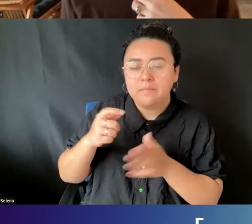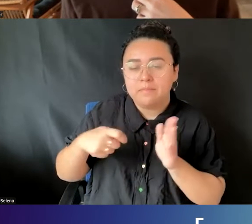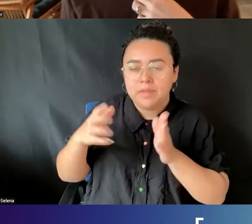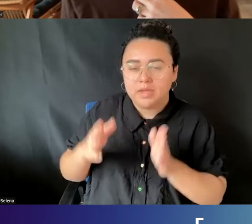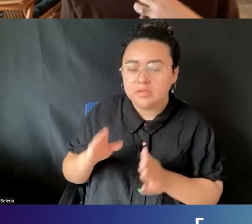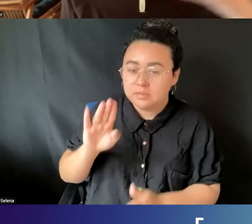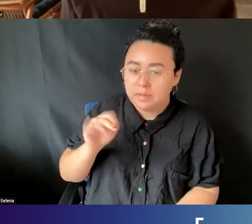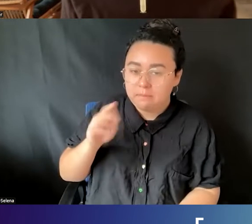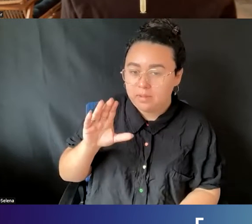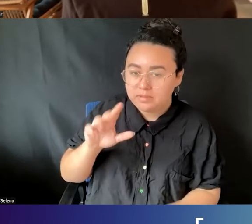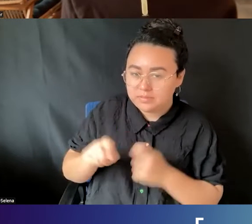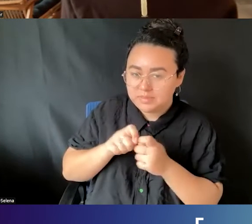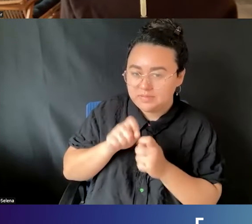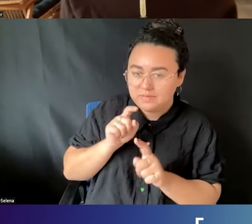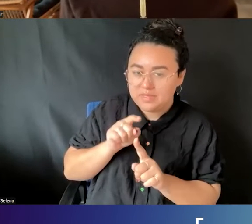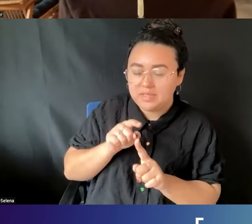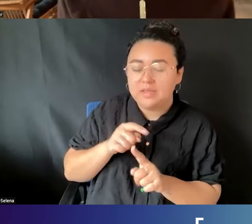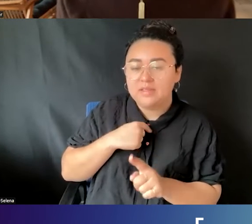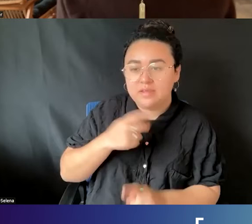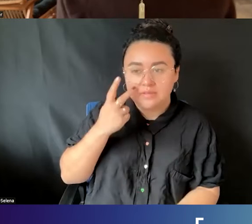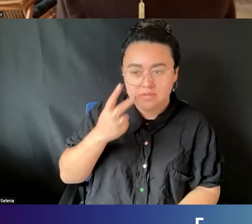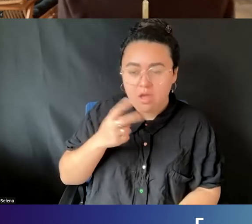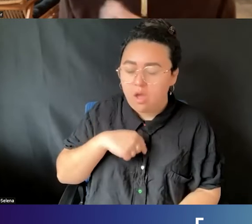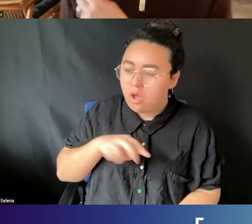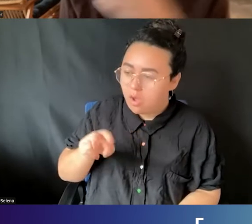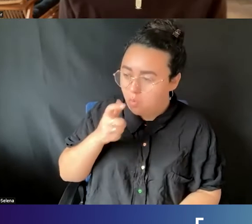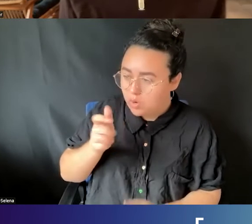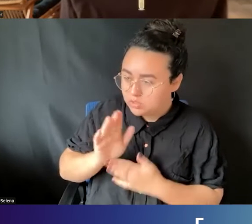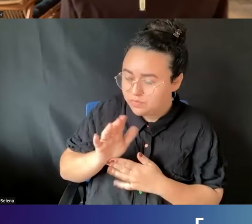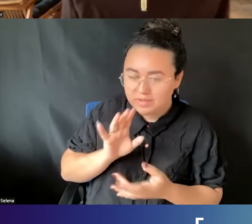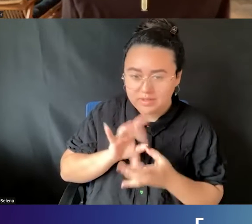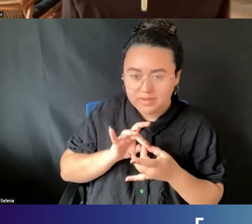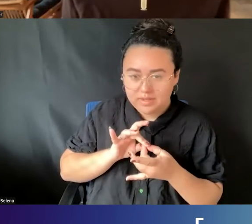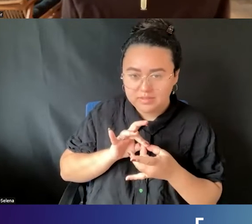you know, they saw it and they connected with it. But that that truly was just like